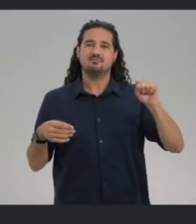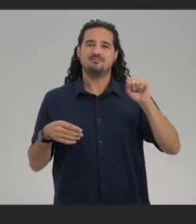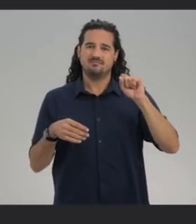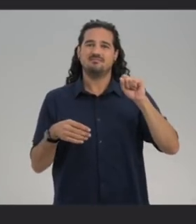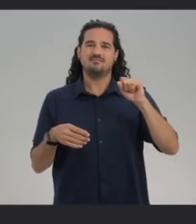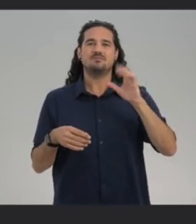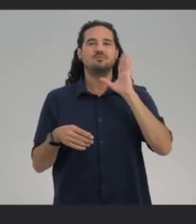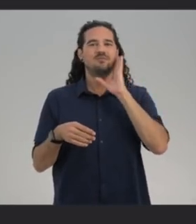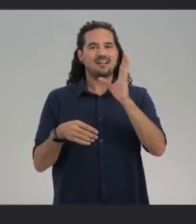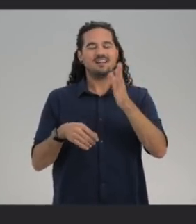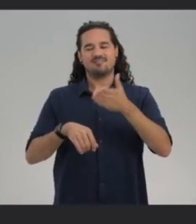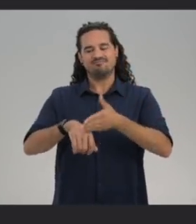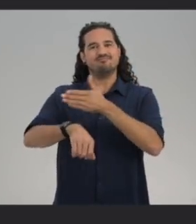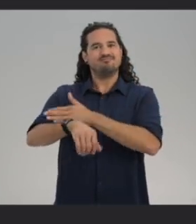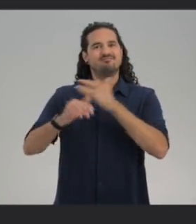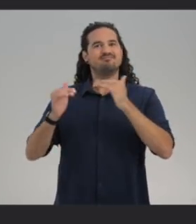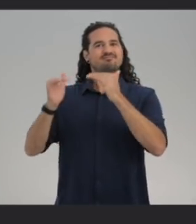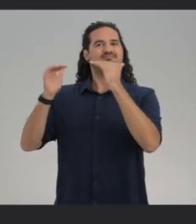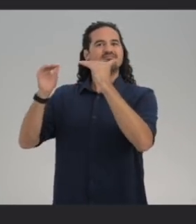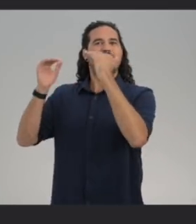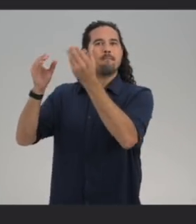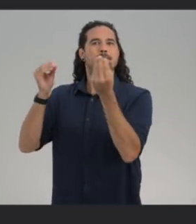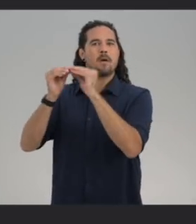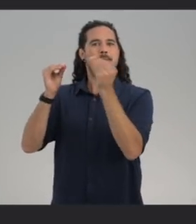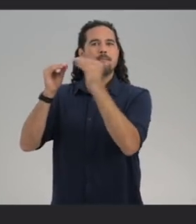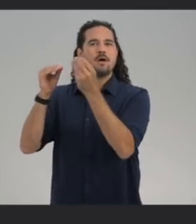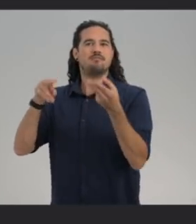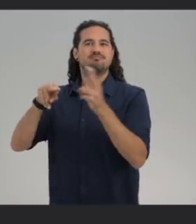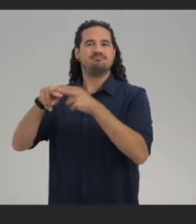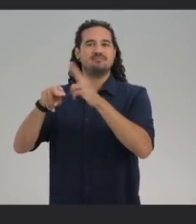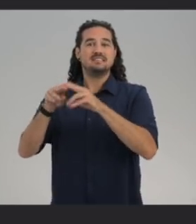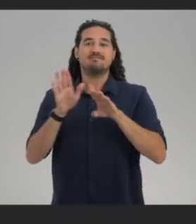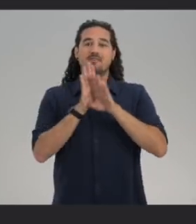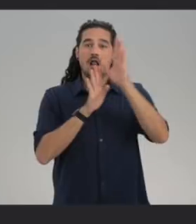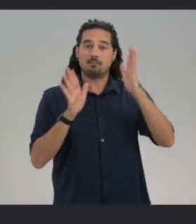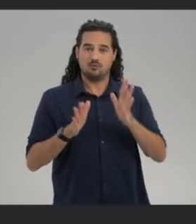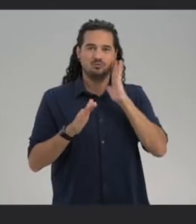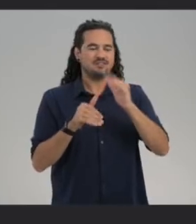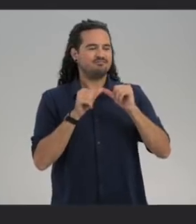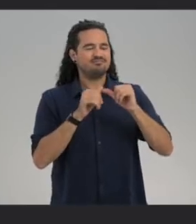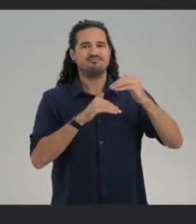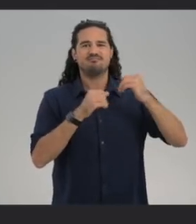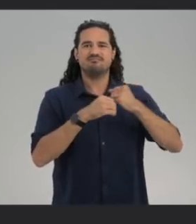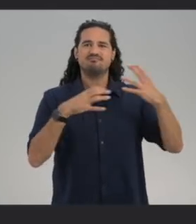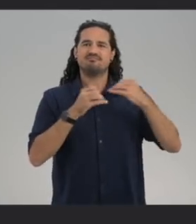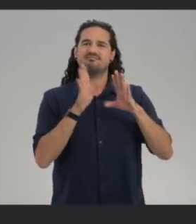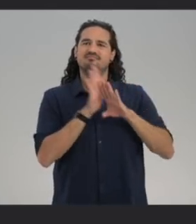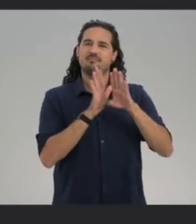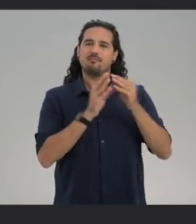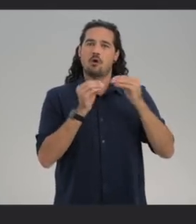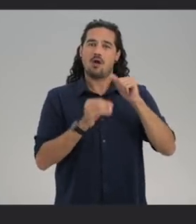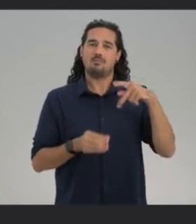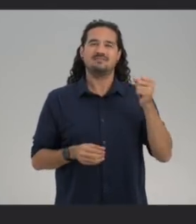And it's only going to get better as developers continue to build new apps for M1. Here are some of them in action.